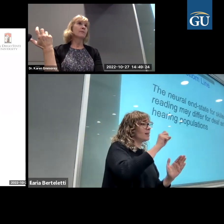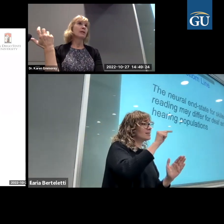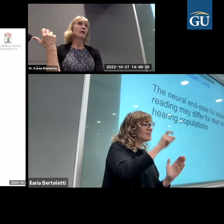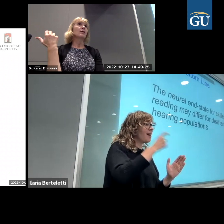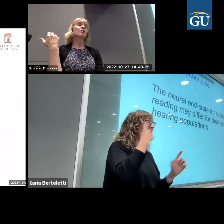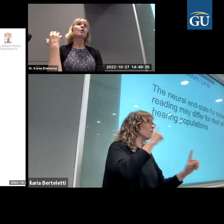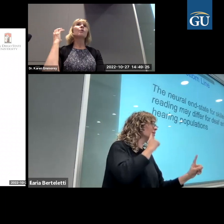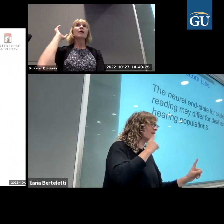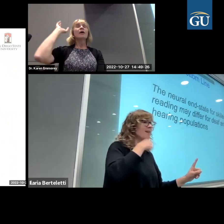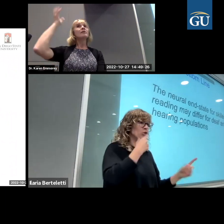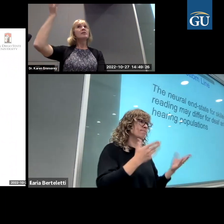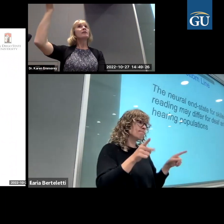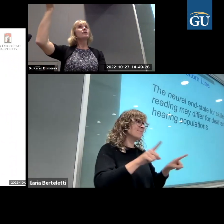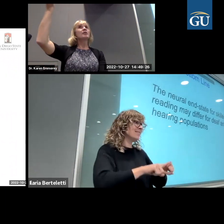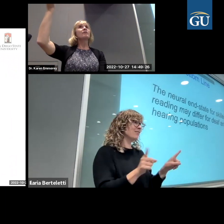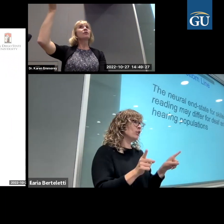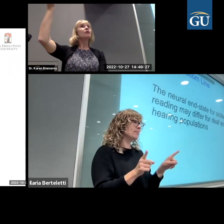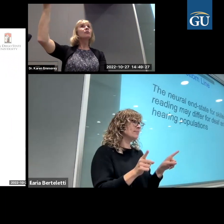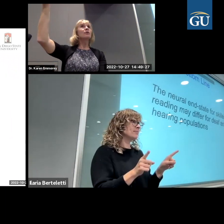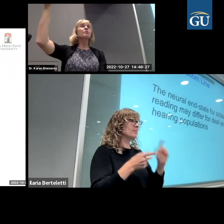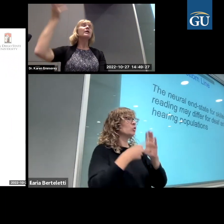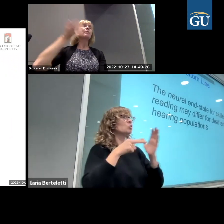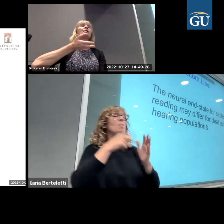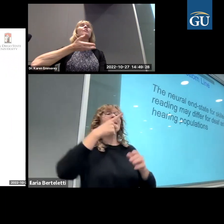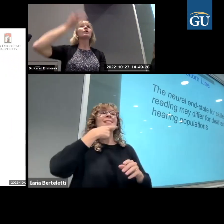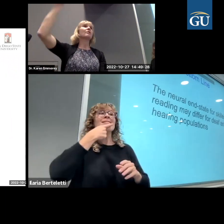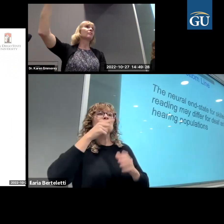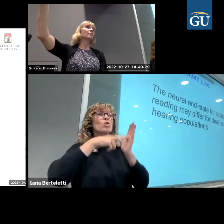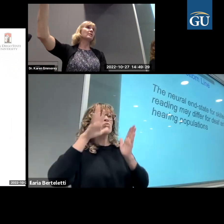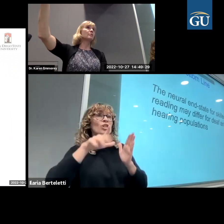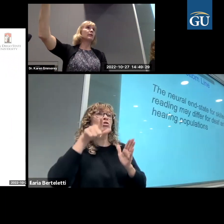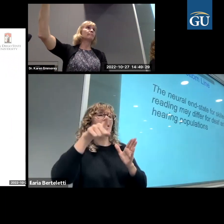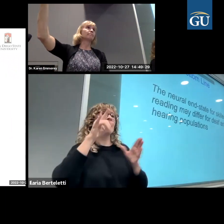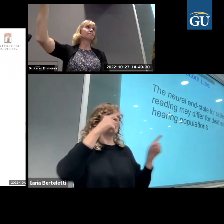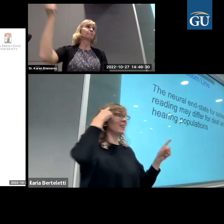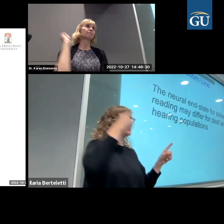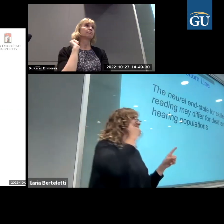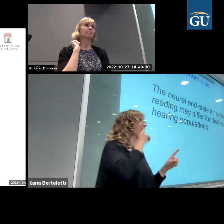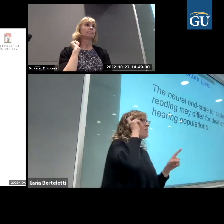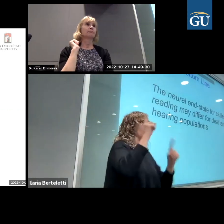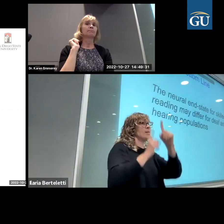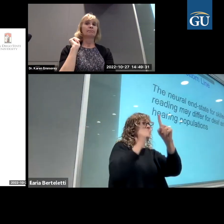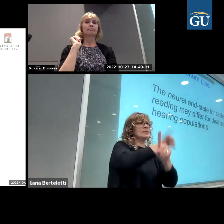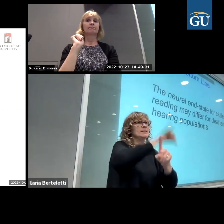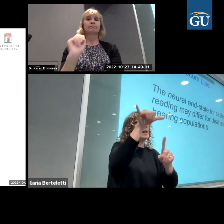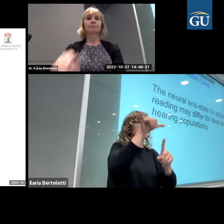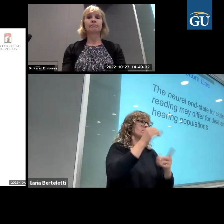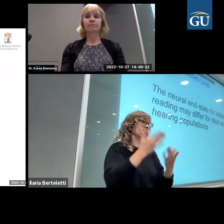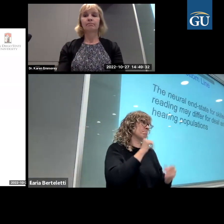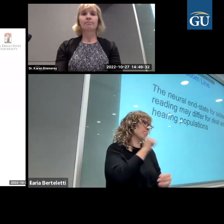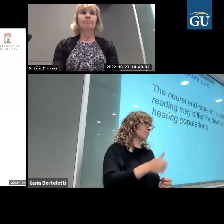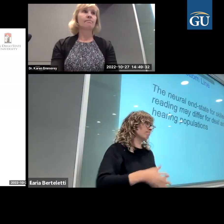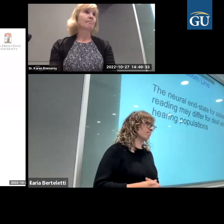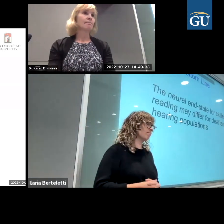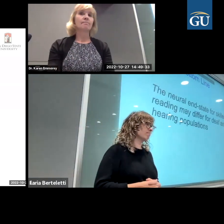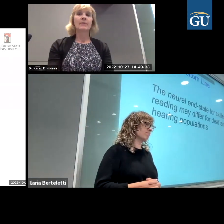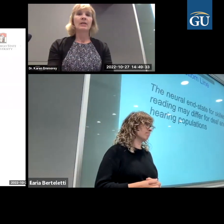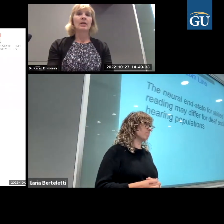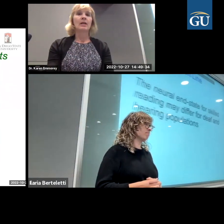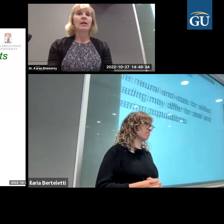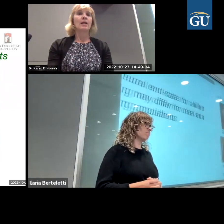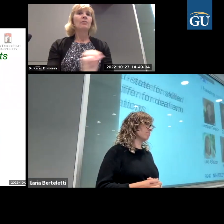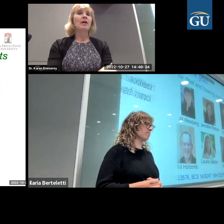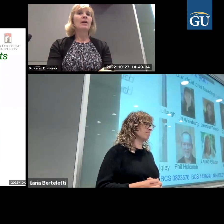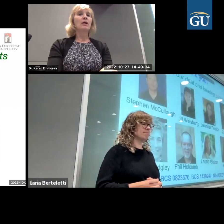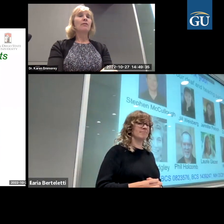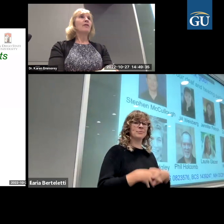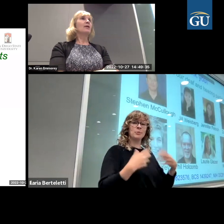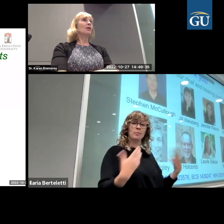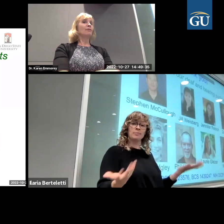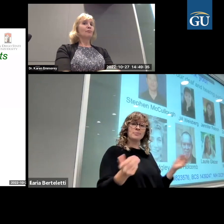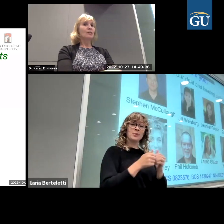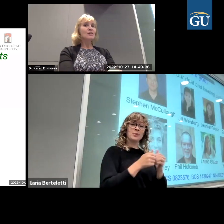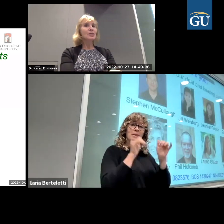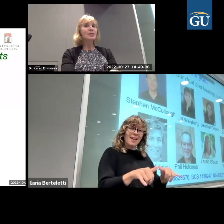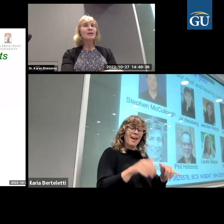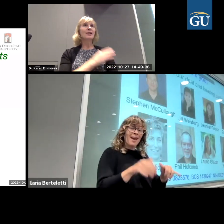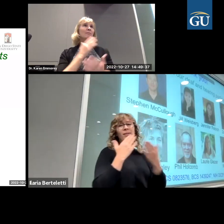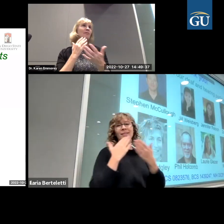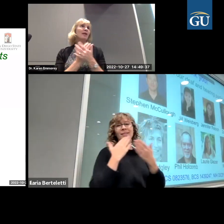And with that all thank all of you for listening. Um! Thank all of our deaf and hearing participants, all of the colleagues that have worked on this project these various projects with me um as well as our our funding sources,